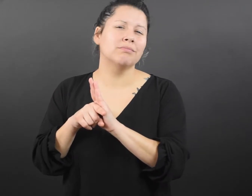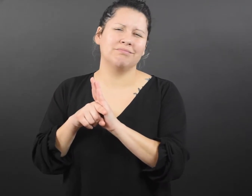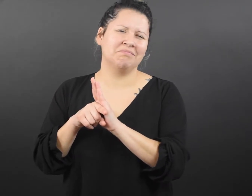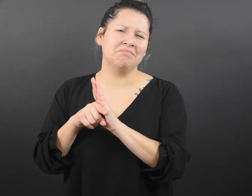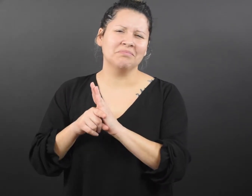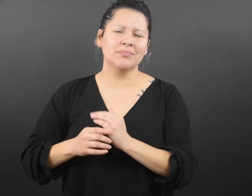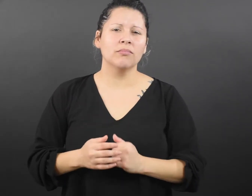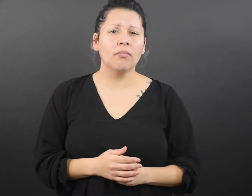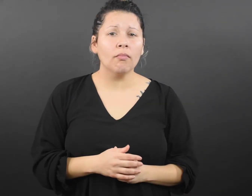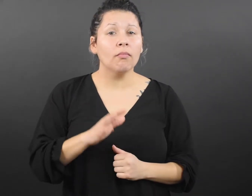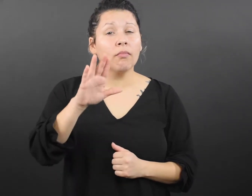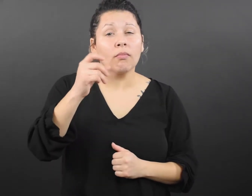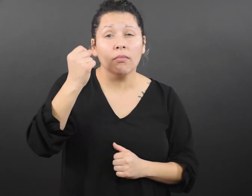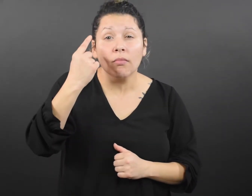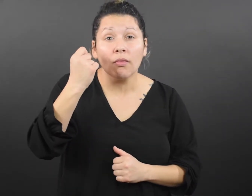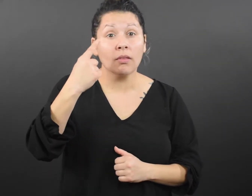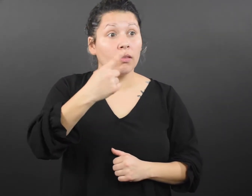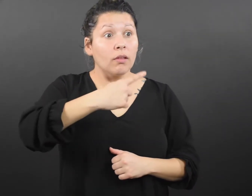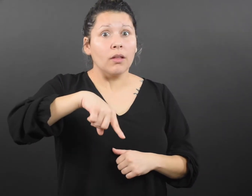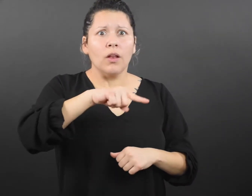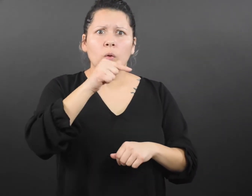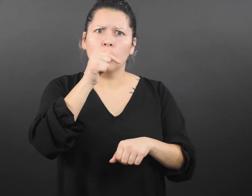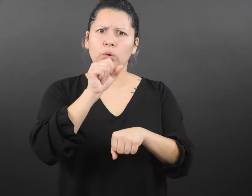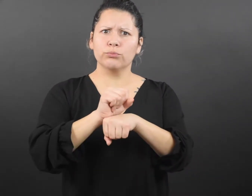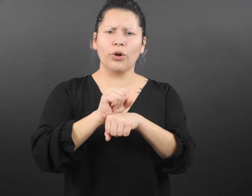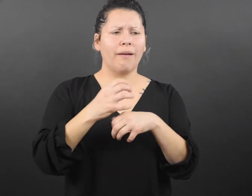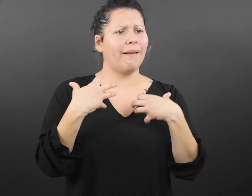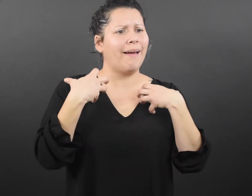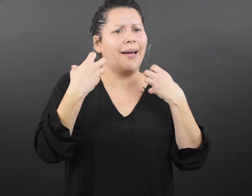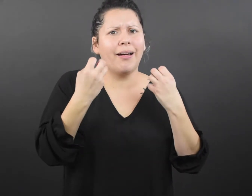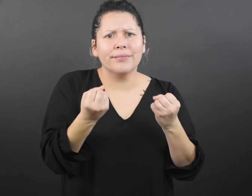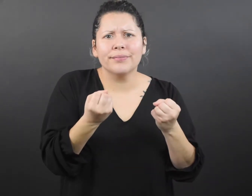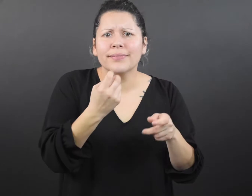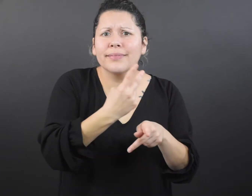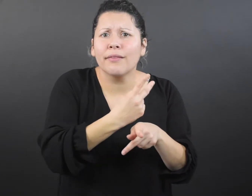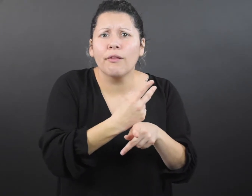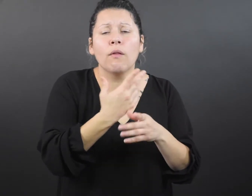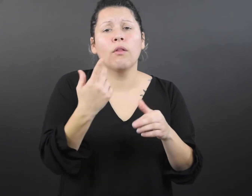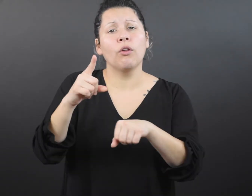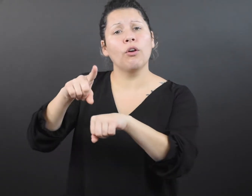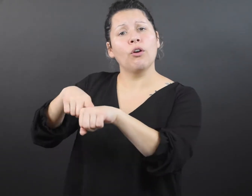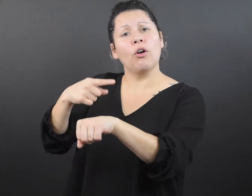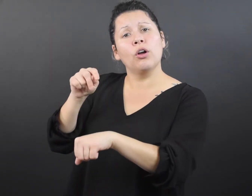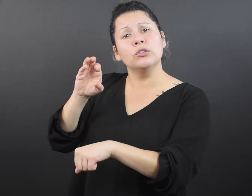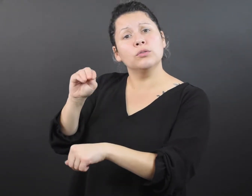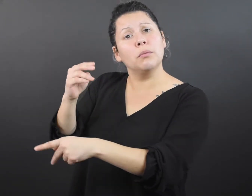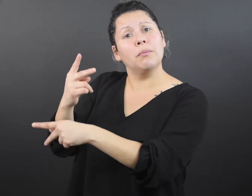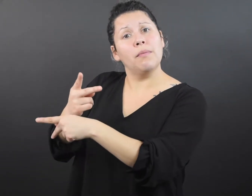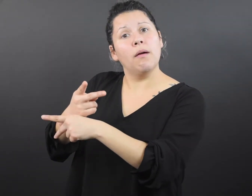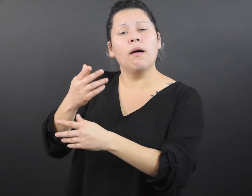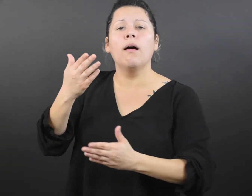However, those who work in health care and long-term care may need to retest to confirm a negative result.